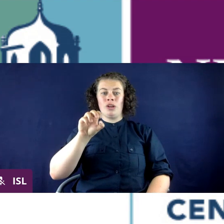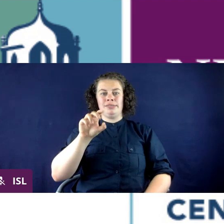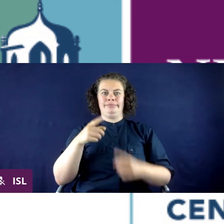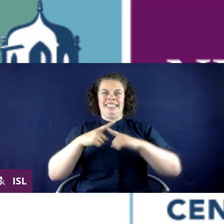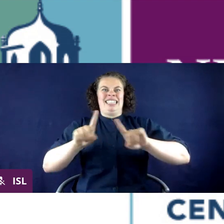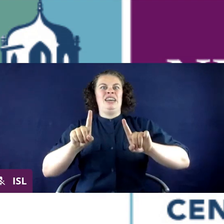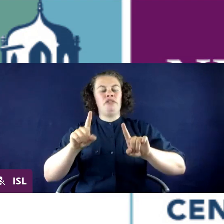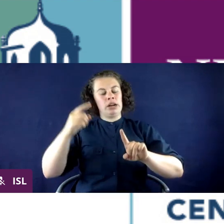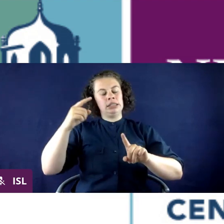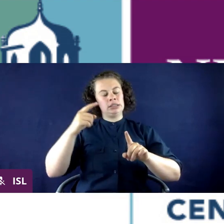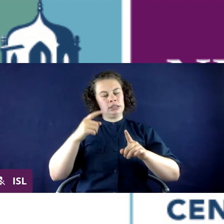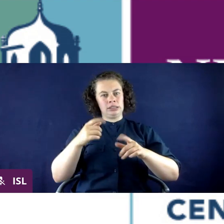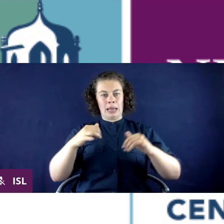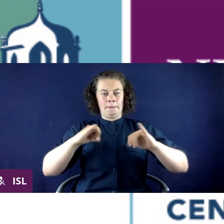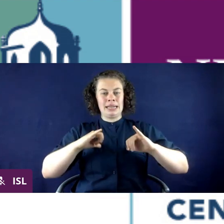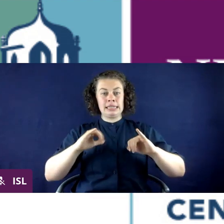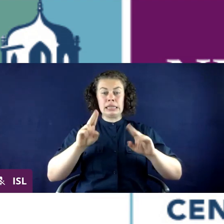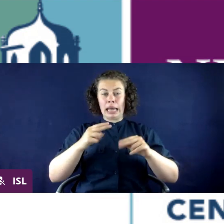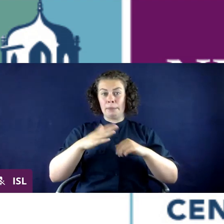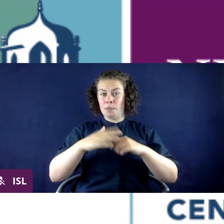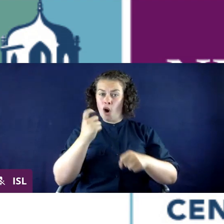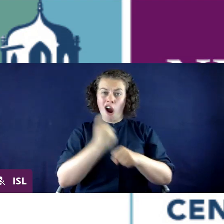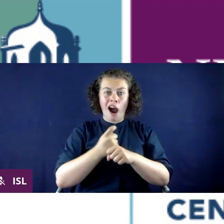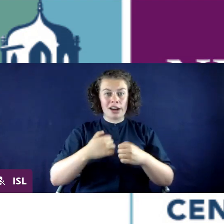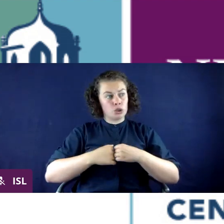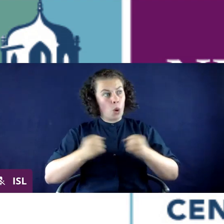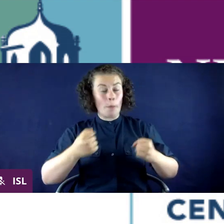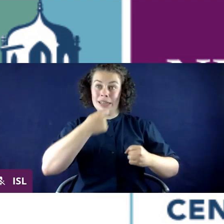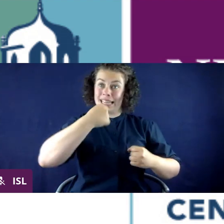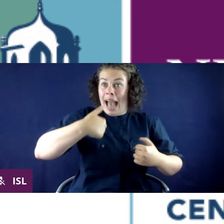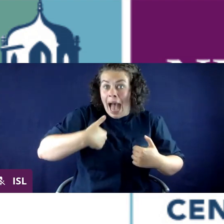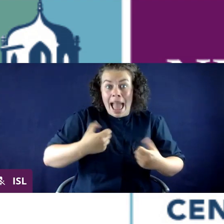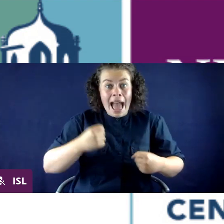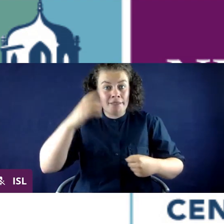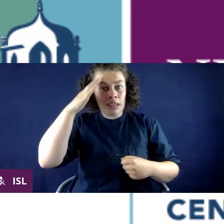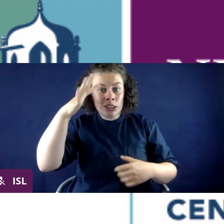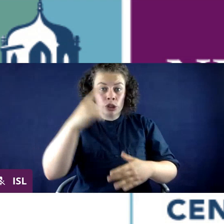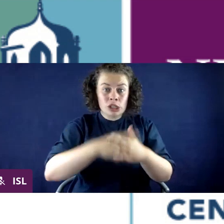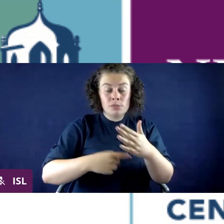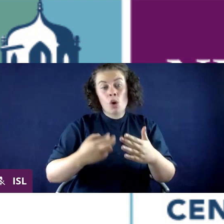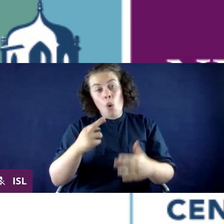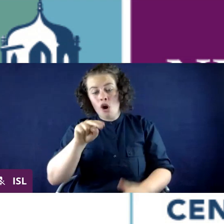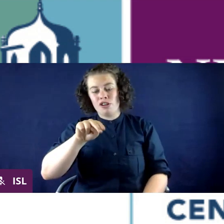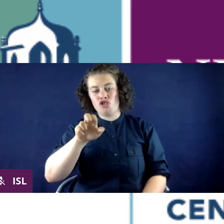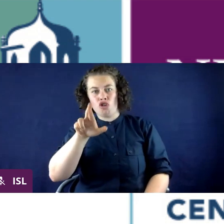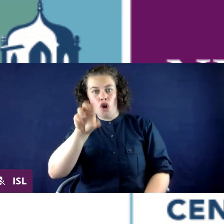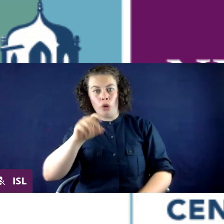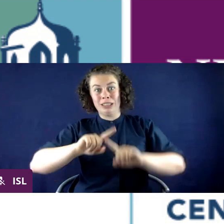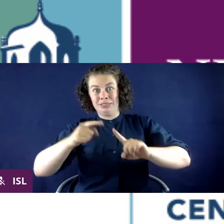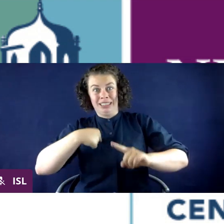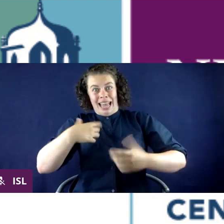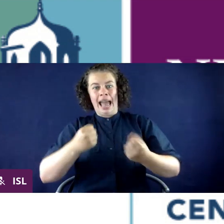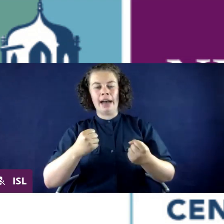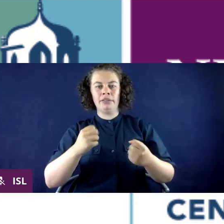road over accident -- Actis to come out. I think that is a really important intersection of identity and discrimination that we